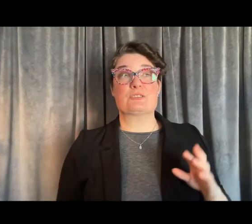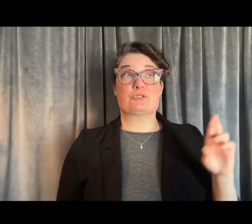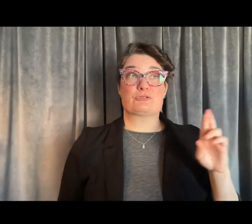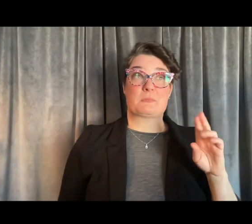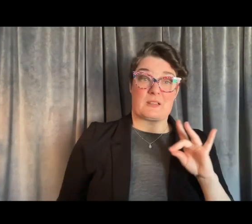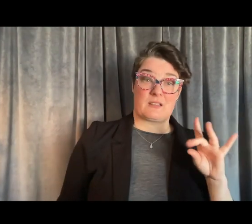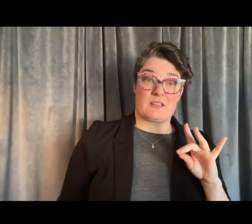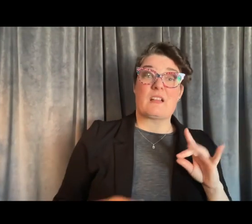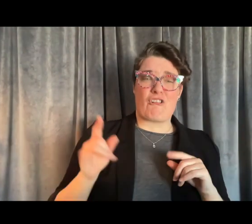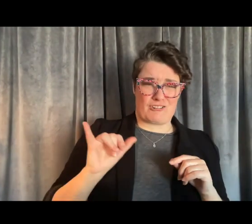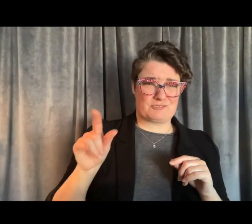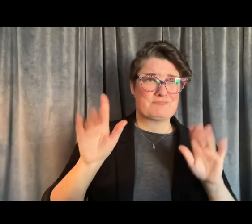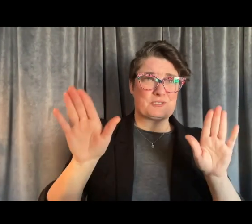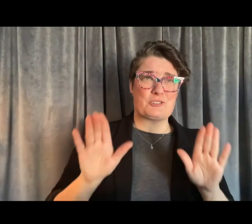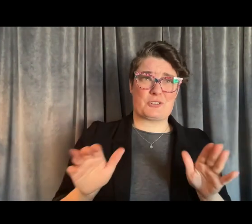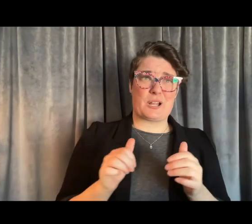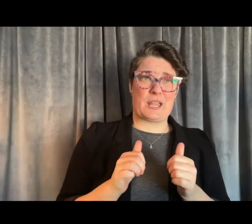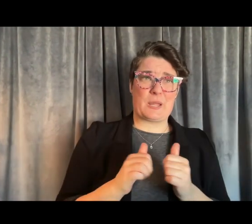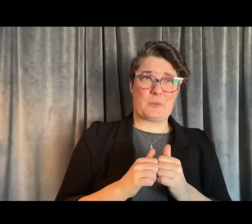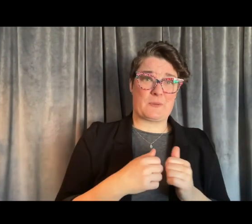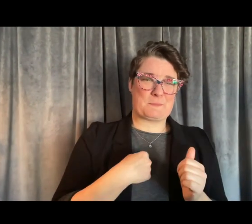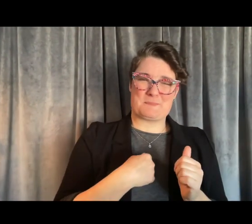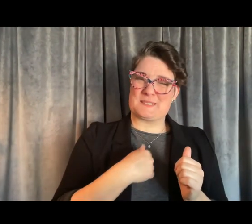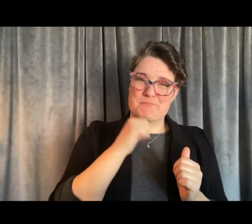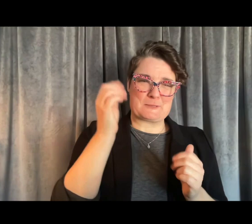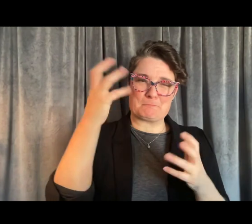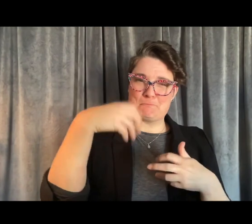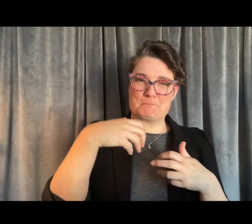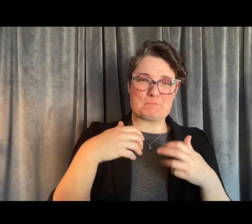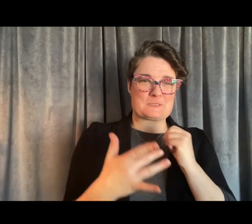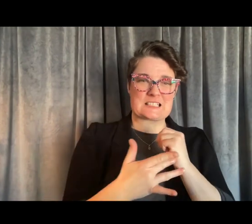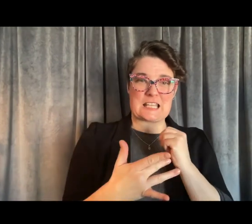Rebekah: She also was really great with me, who, I'm not super techy, just